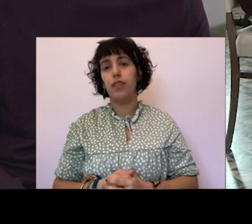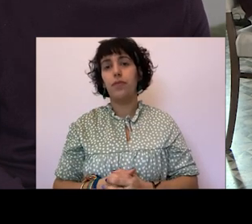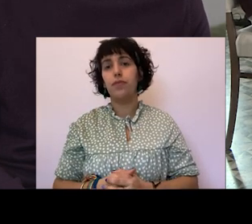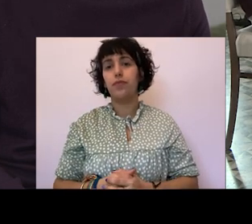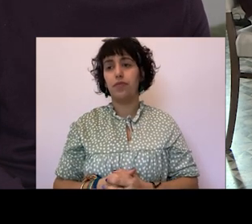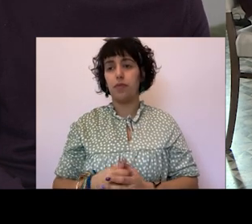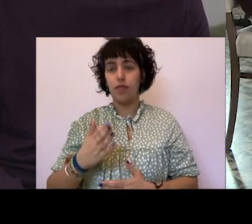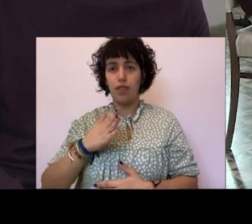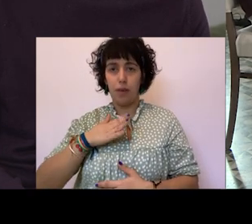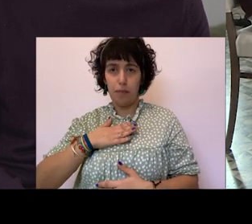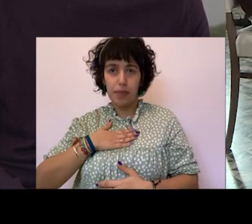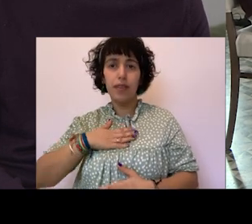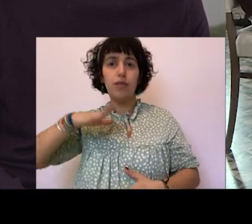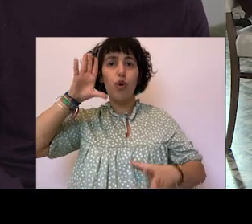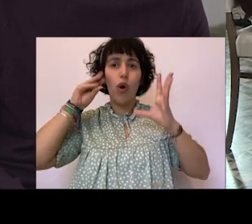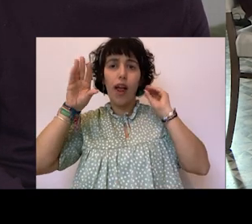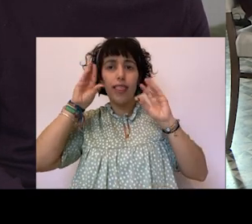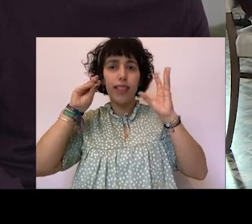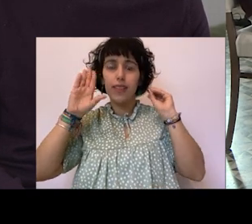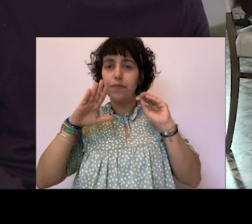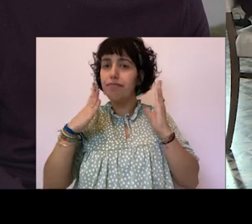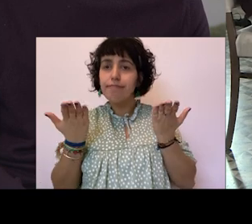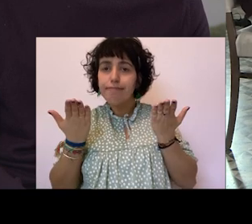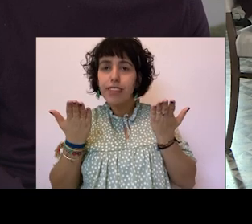They teach them to be angry, teach us to be afraid